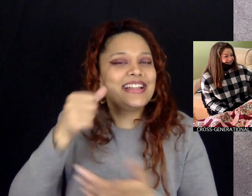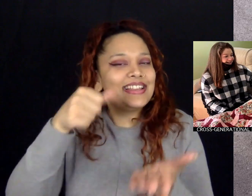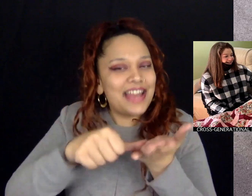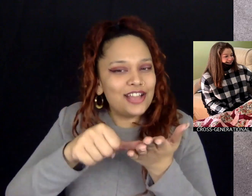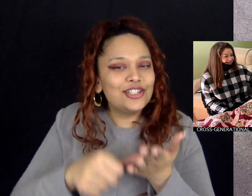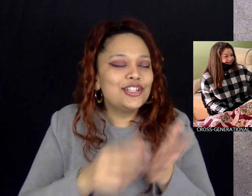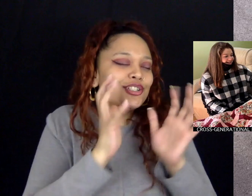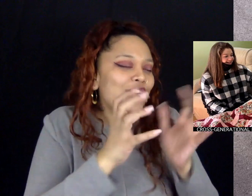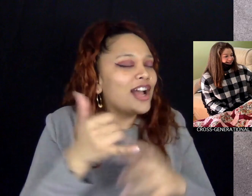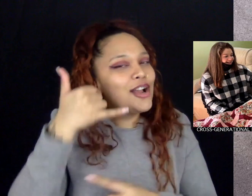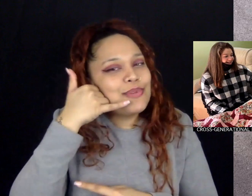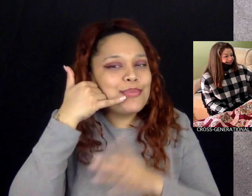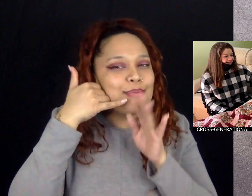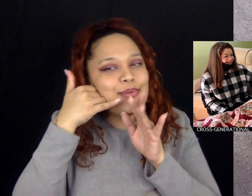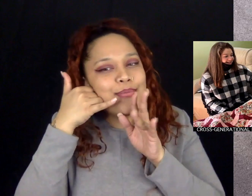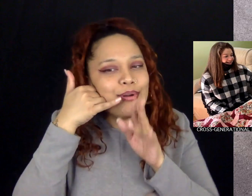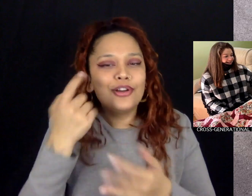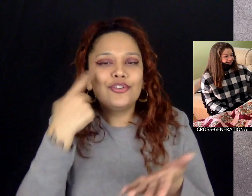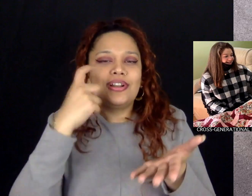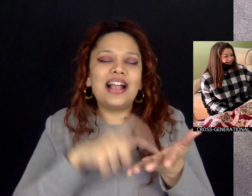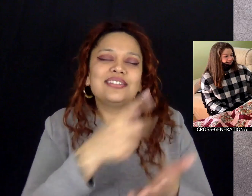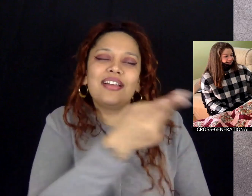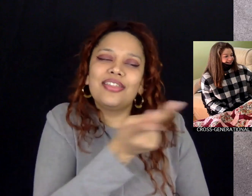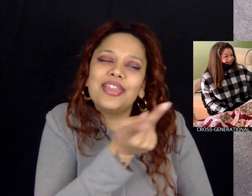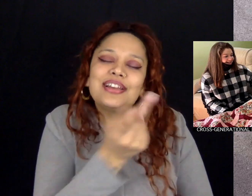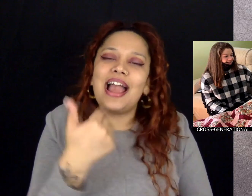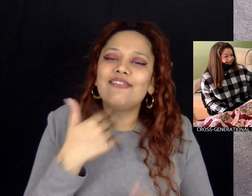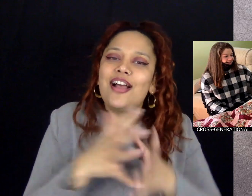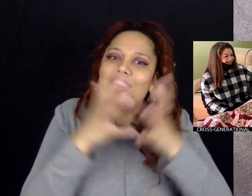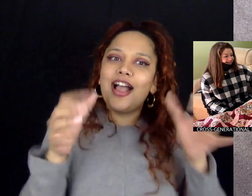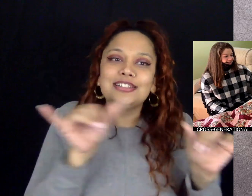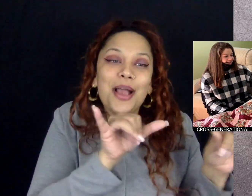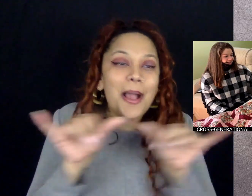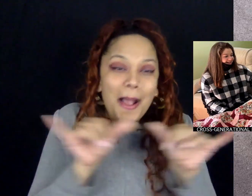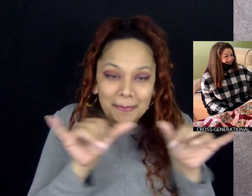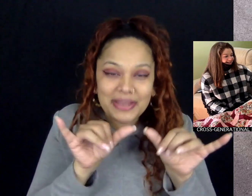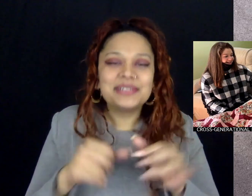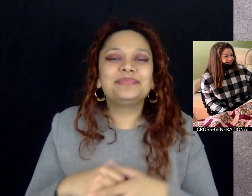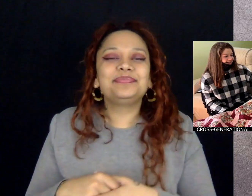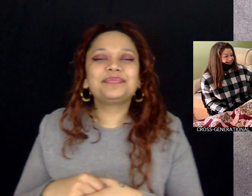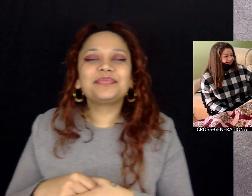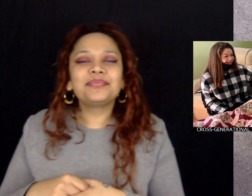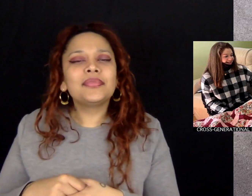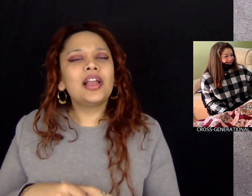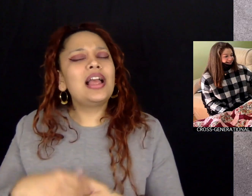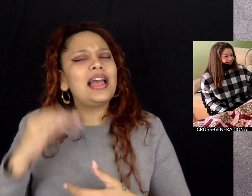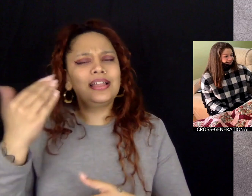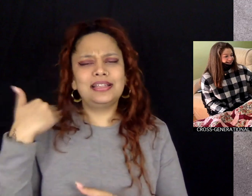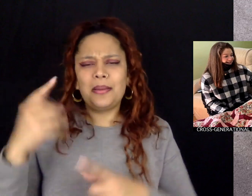by exchanging over 80 letters talking on the phone and realizing they had a lot in common